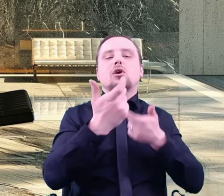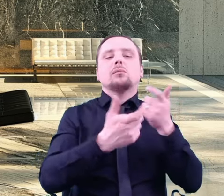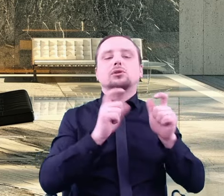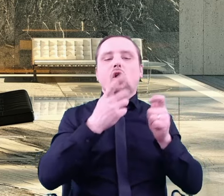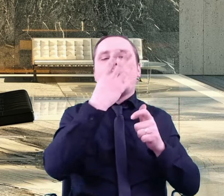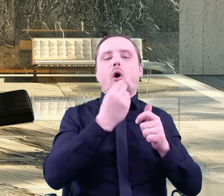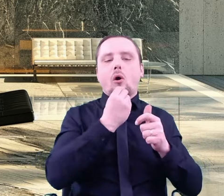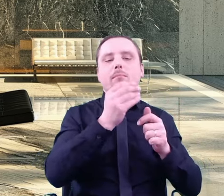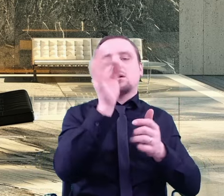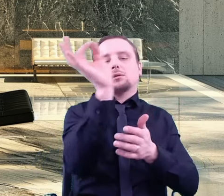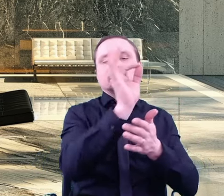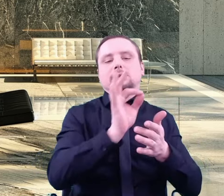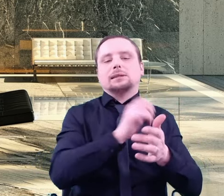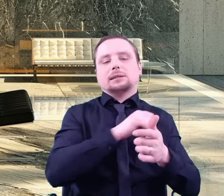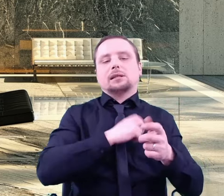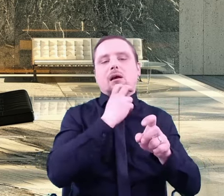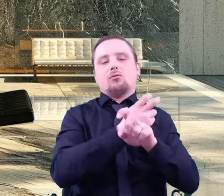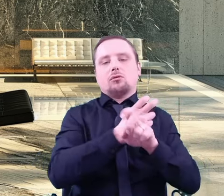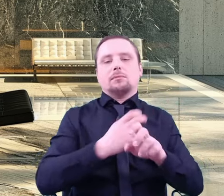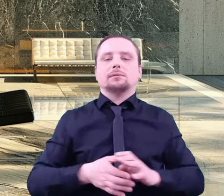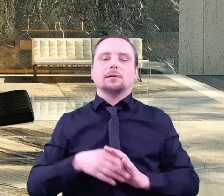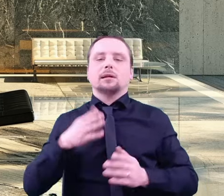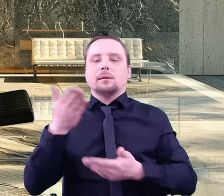On the left, Midjourney 2022,